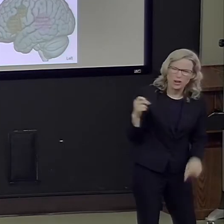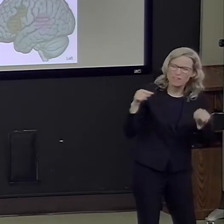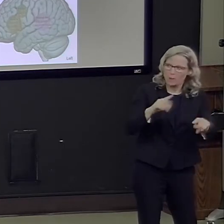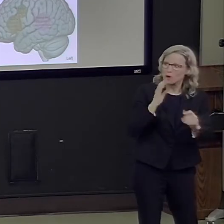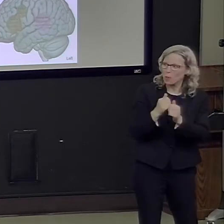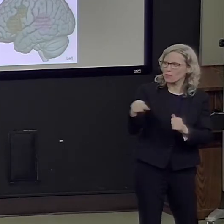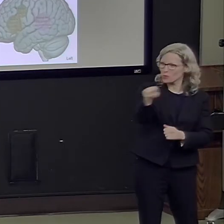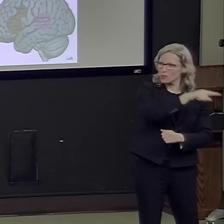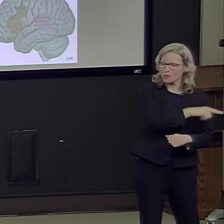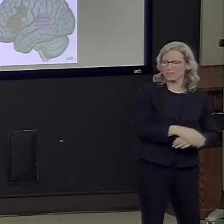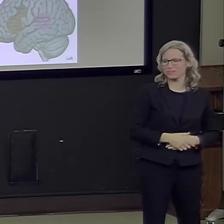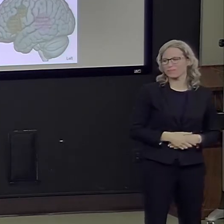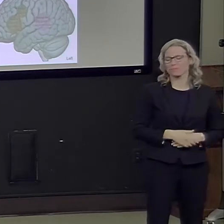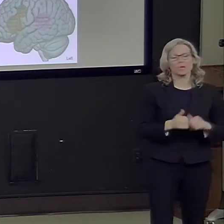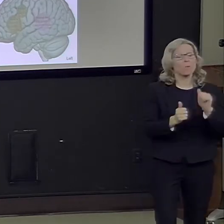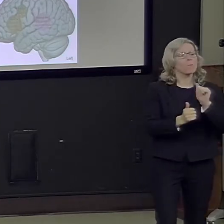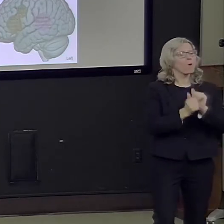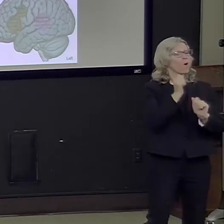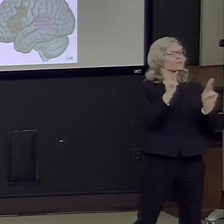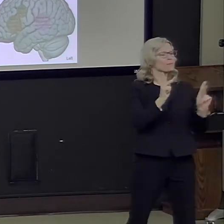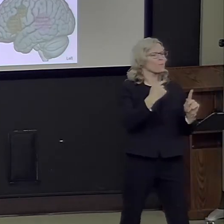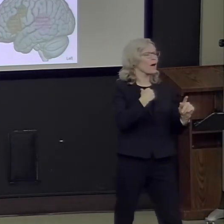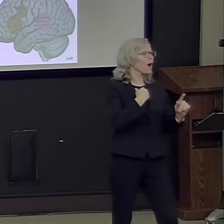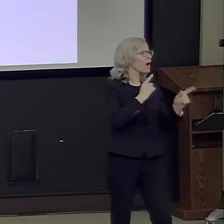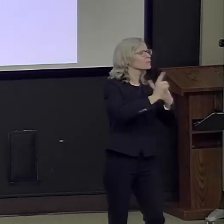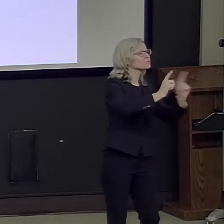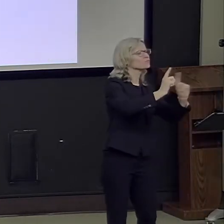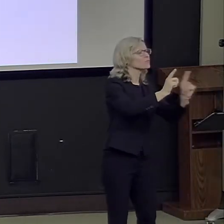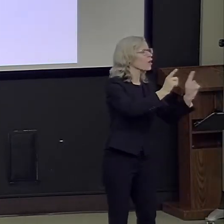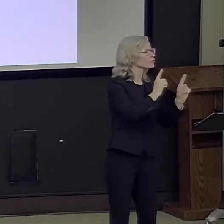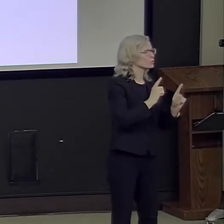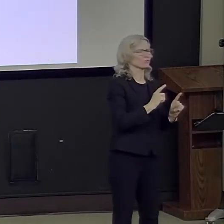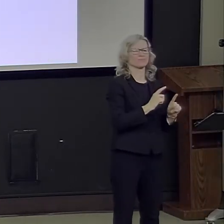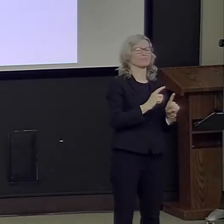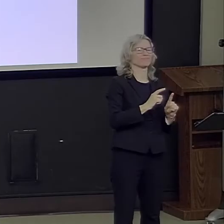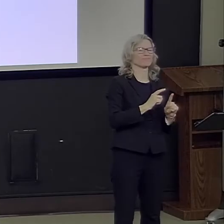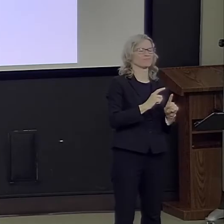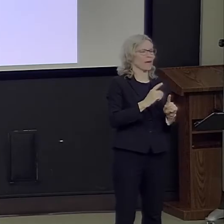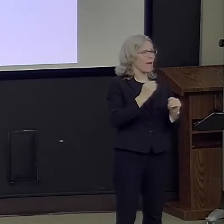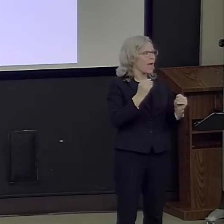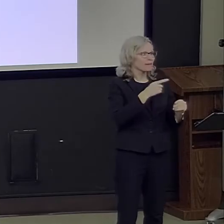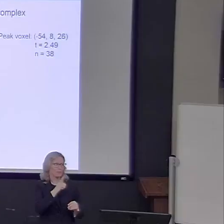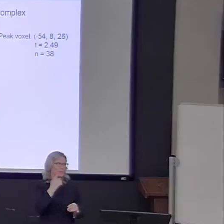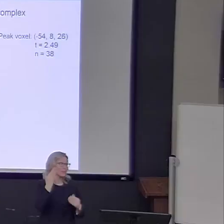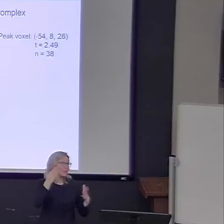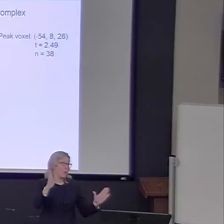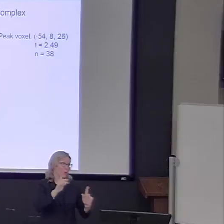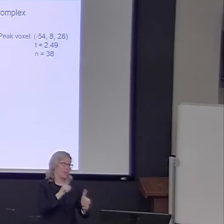Most of the people that I talked to did not know the answer. Okay, so this is,